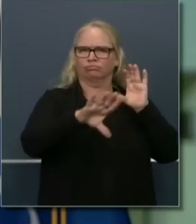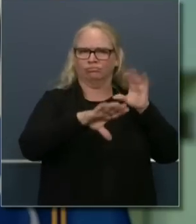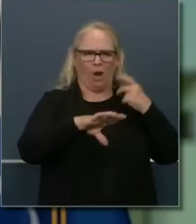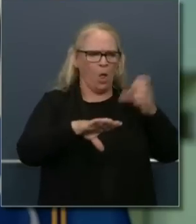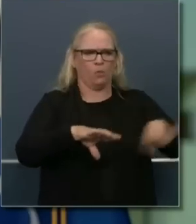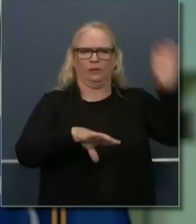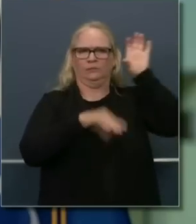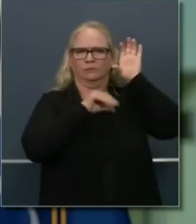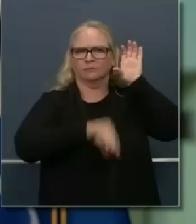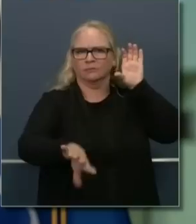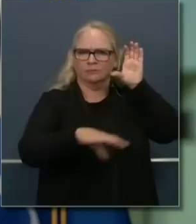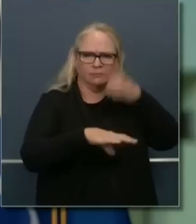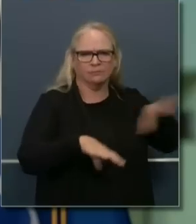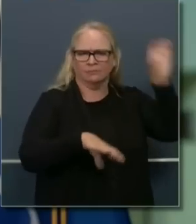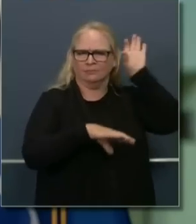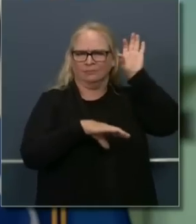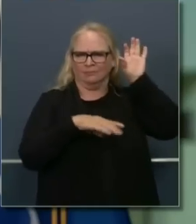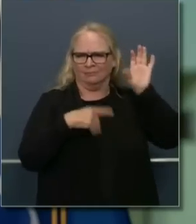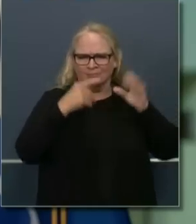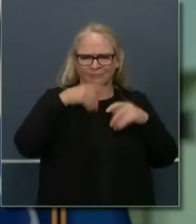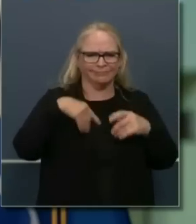PROVIDE PPE OF ALL TYPES, NOT